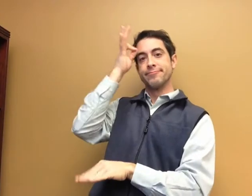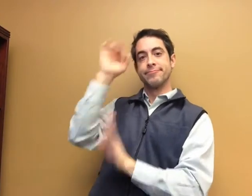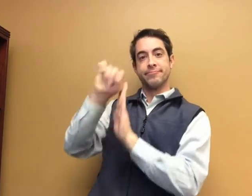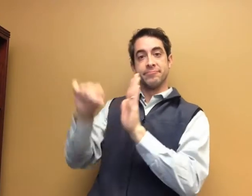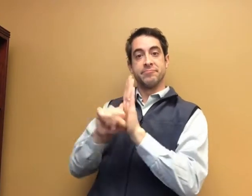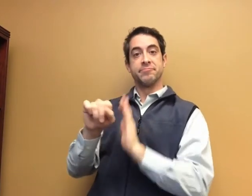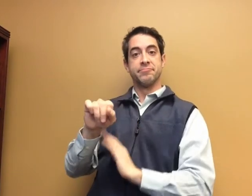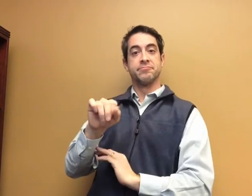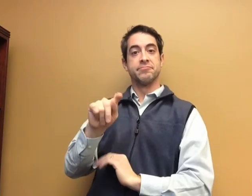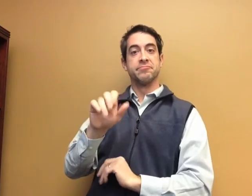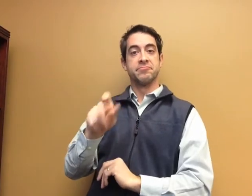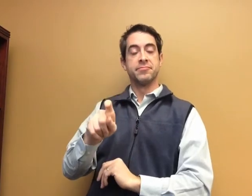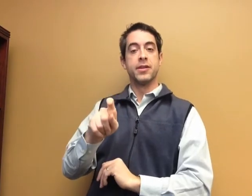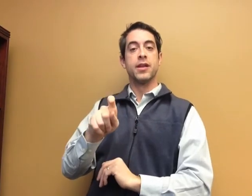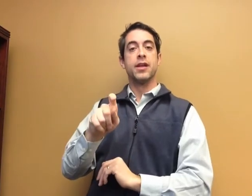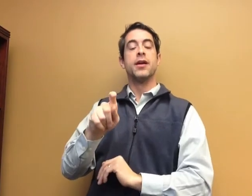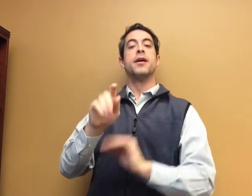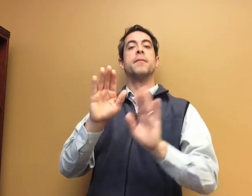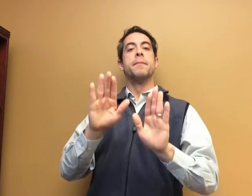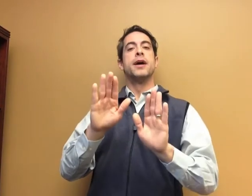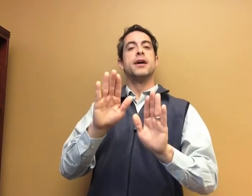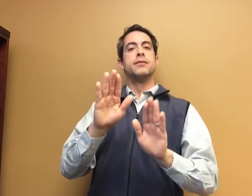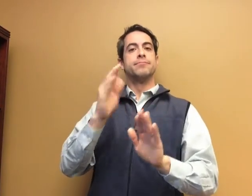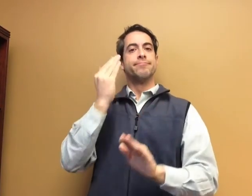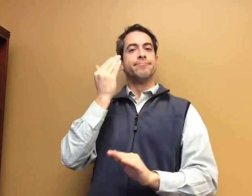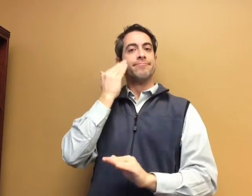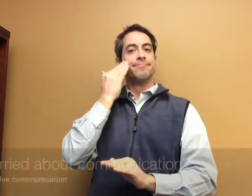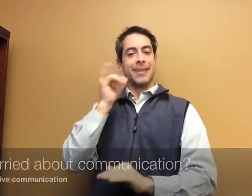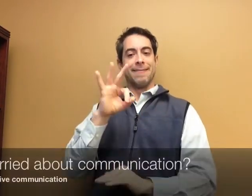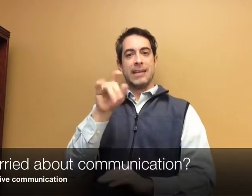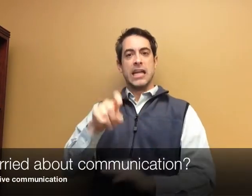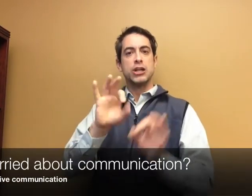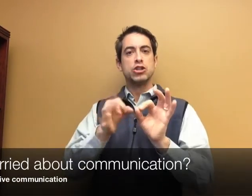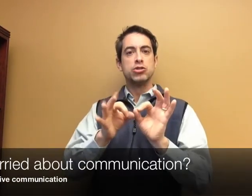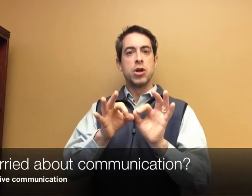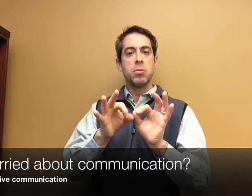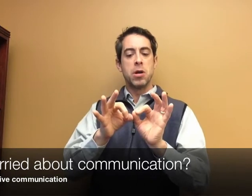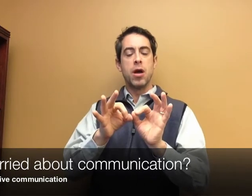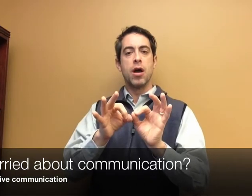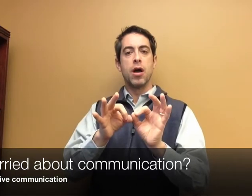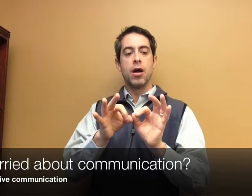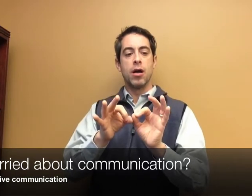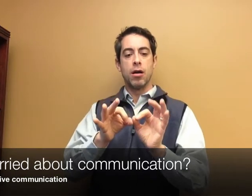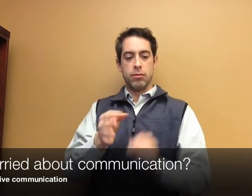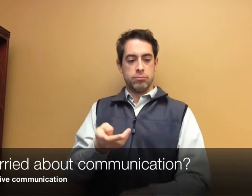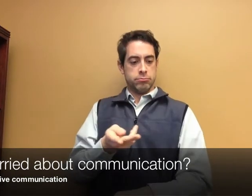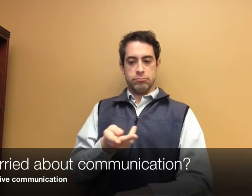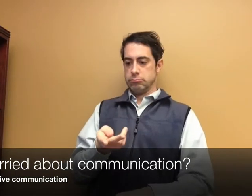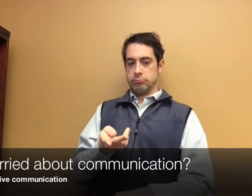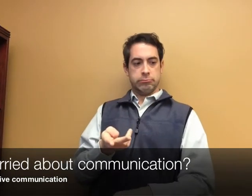Now, if you happen to need an interpreter because neither one of you